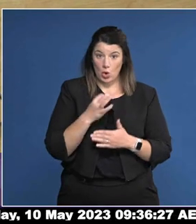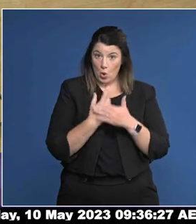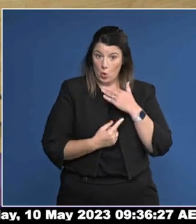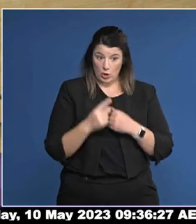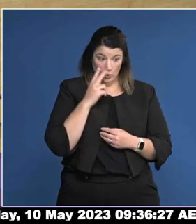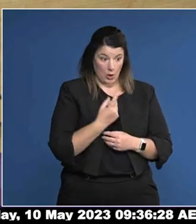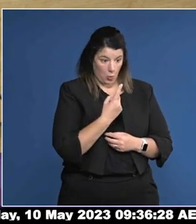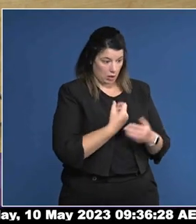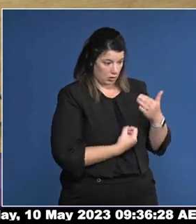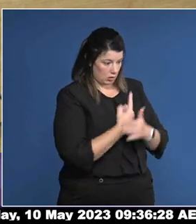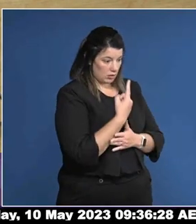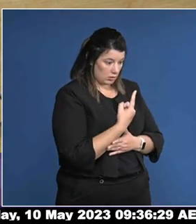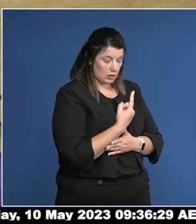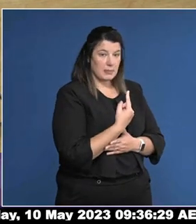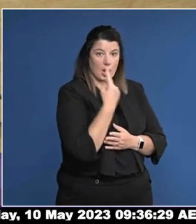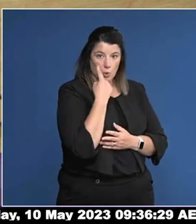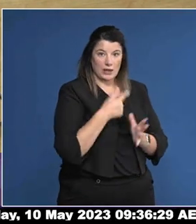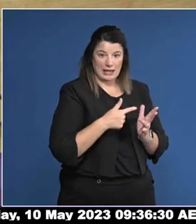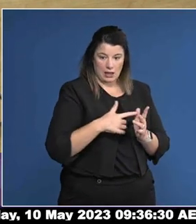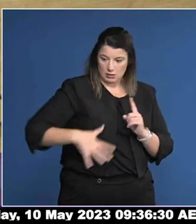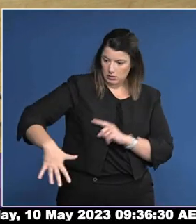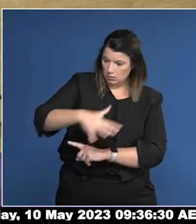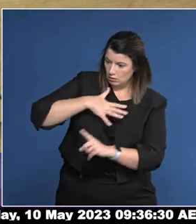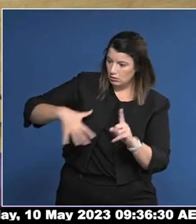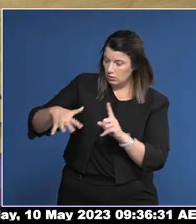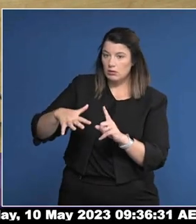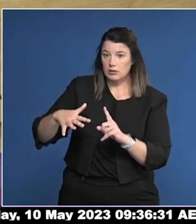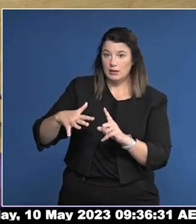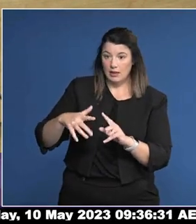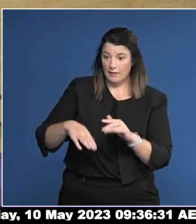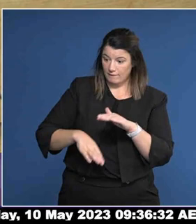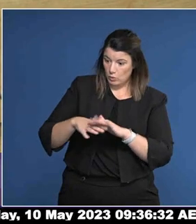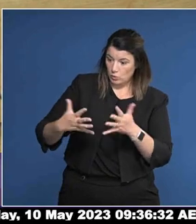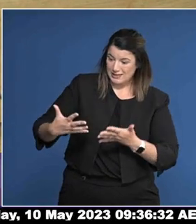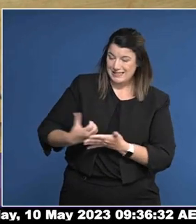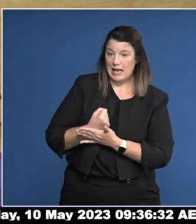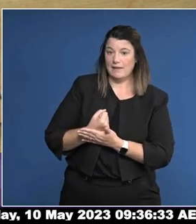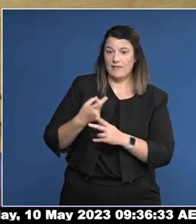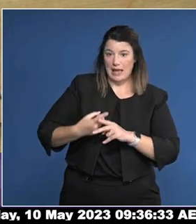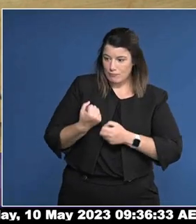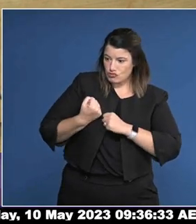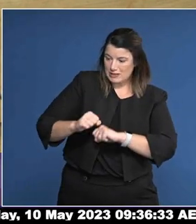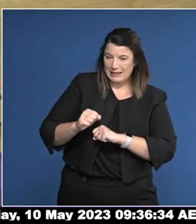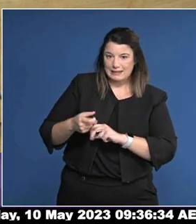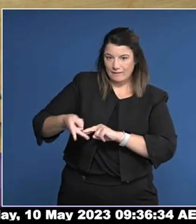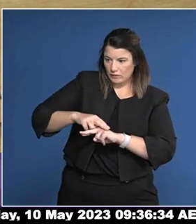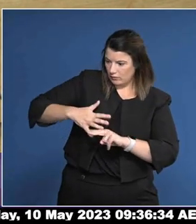that occurs, but the context is to look at the safe - safety and protective factors around the child -